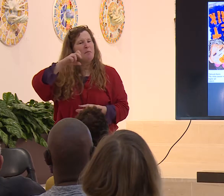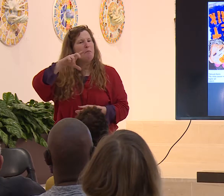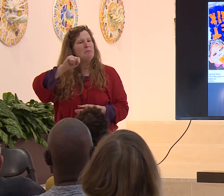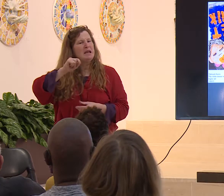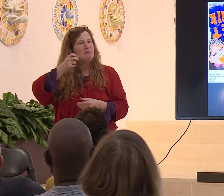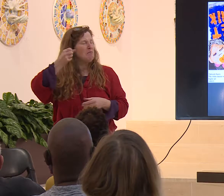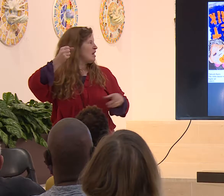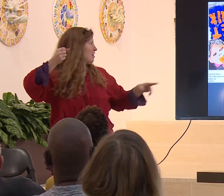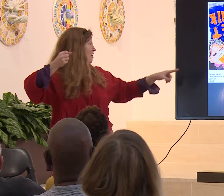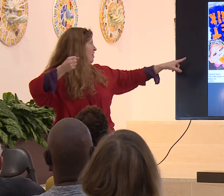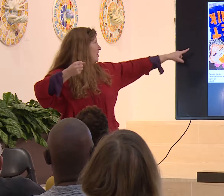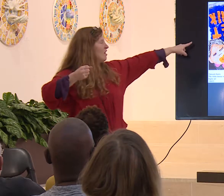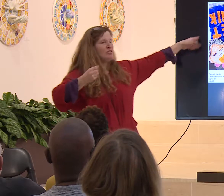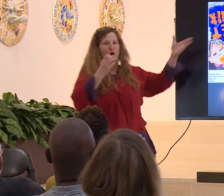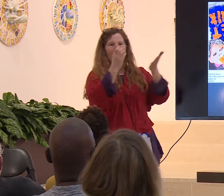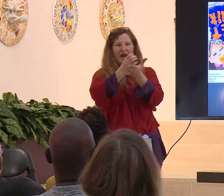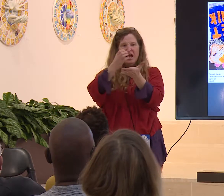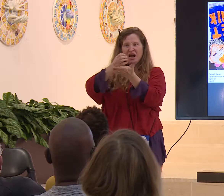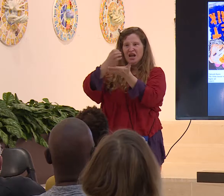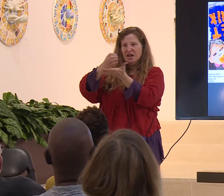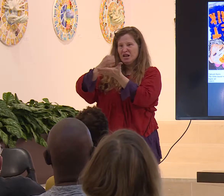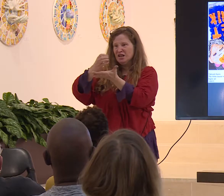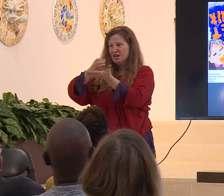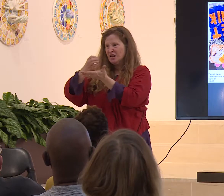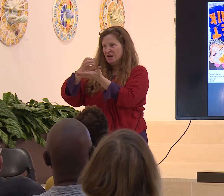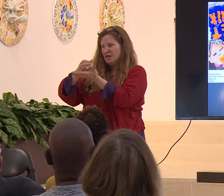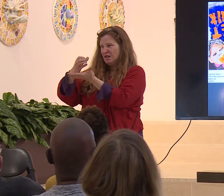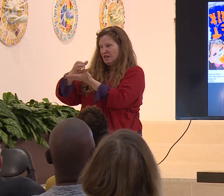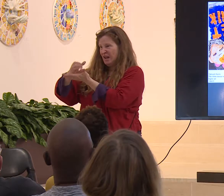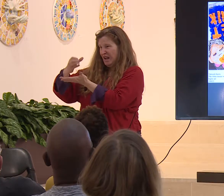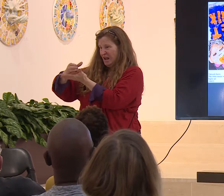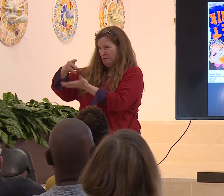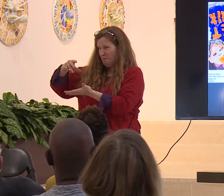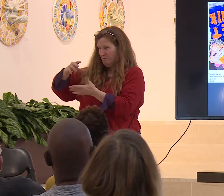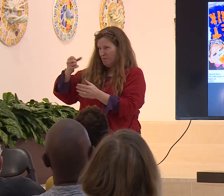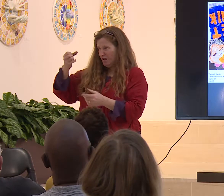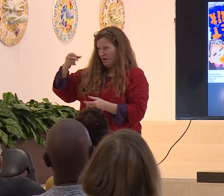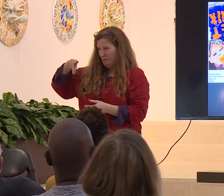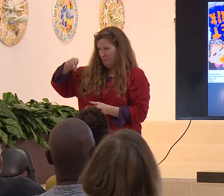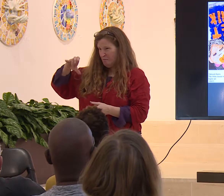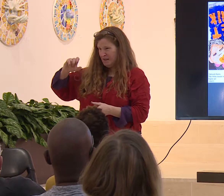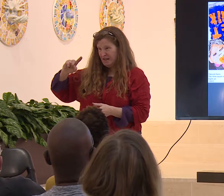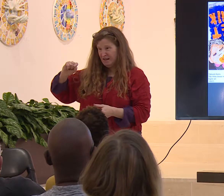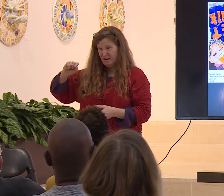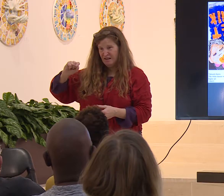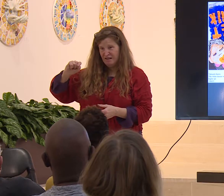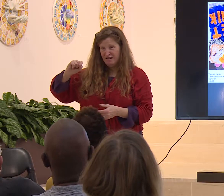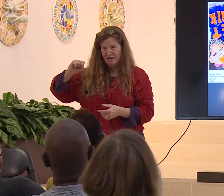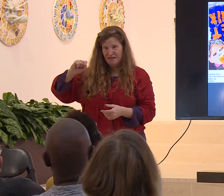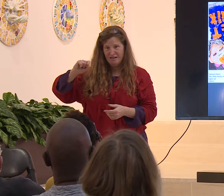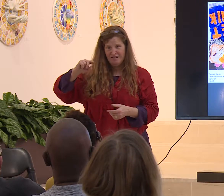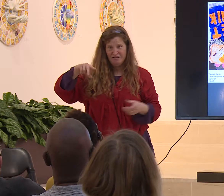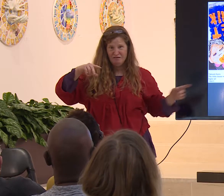I'm going to name them for her." We see milk cans back here